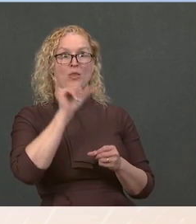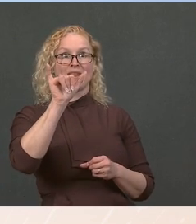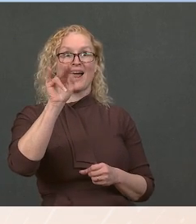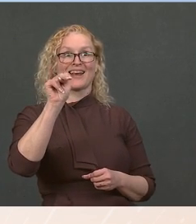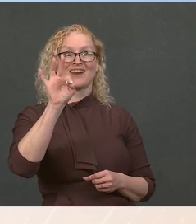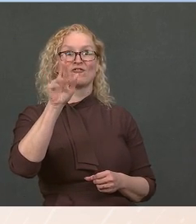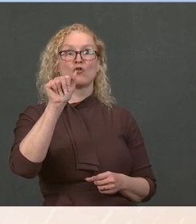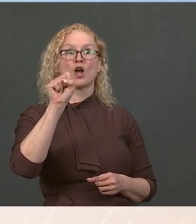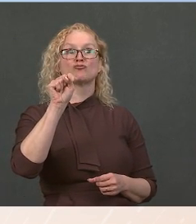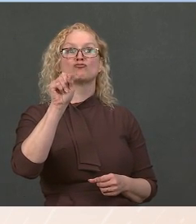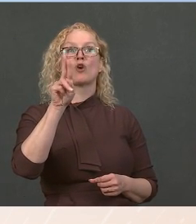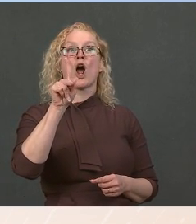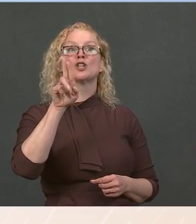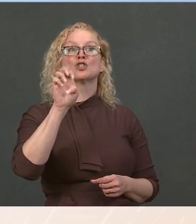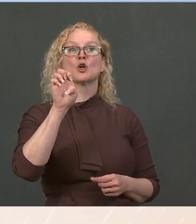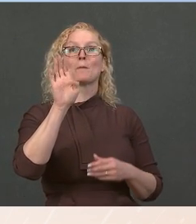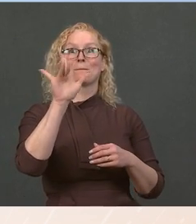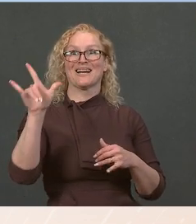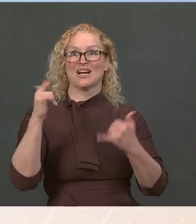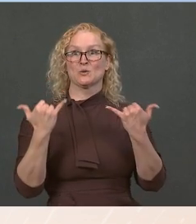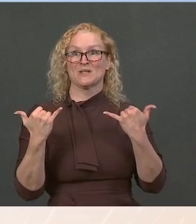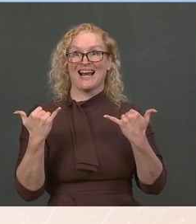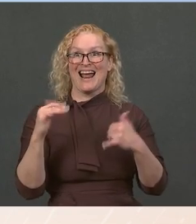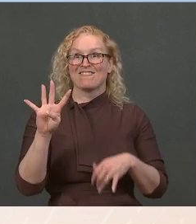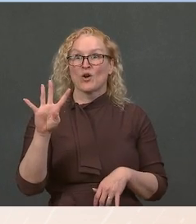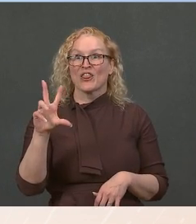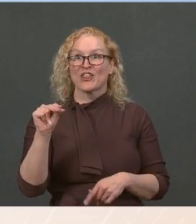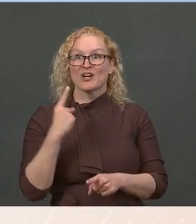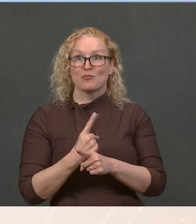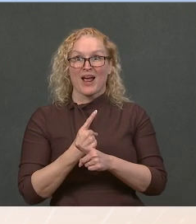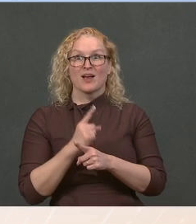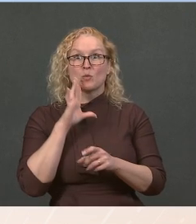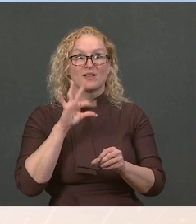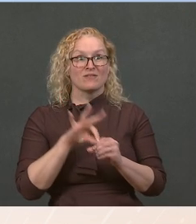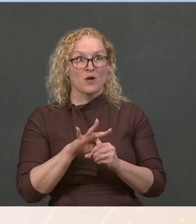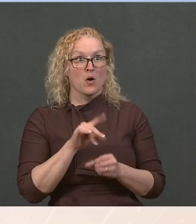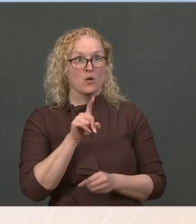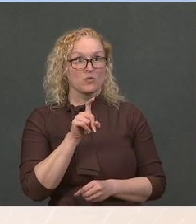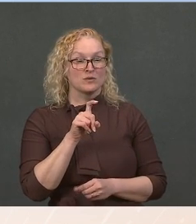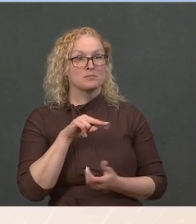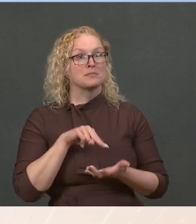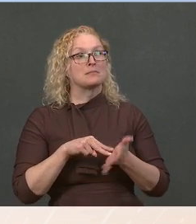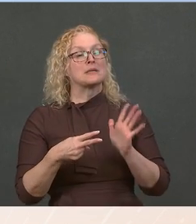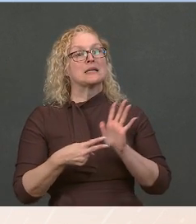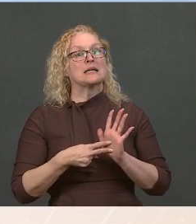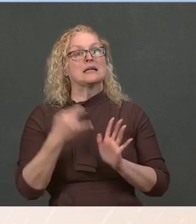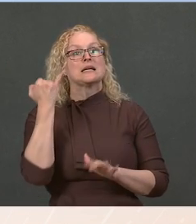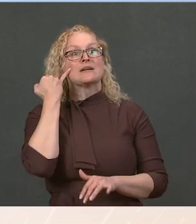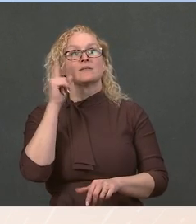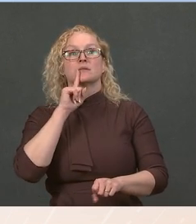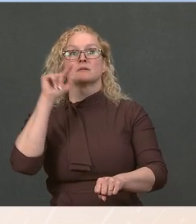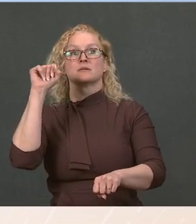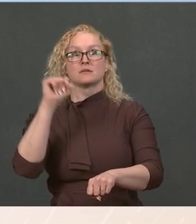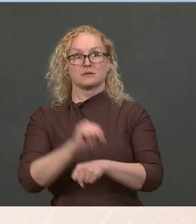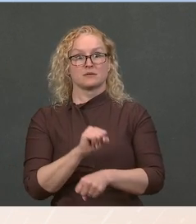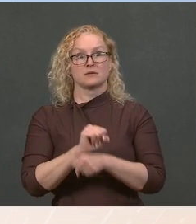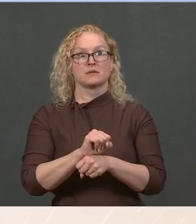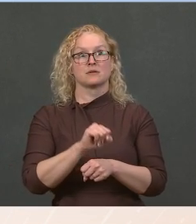Would that affect the President's plans to leave town? That obviously has already passed the Senate, therefore it would be ready for his signature